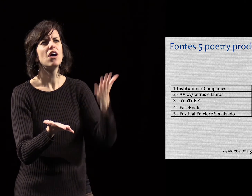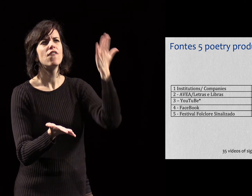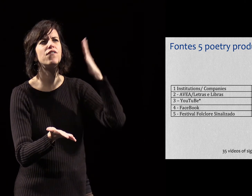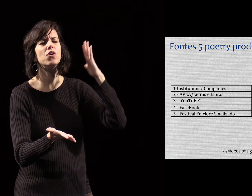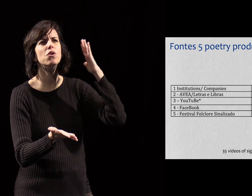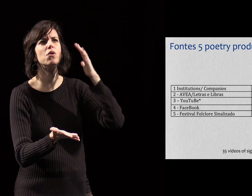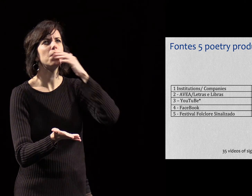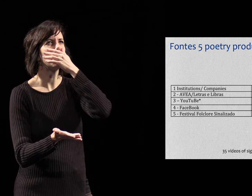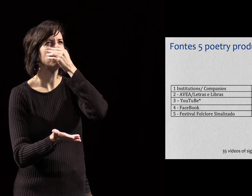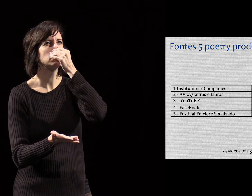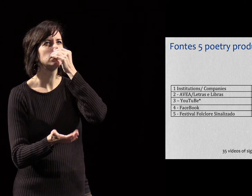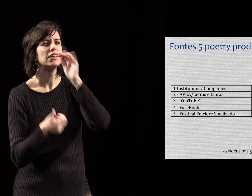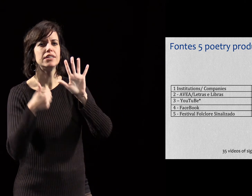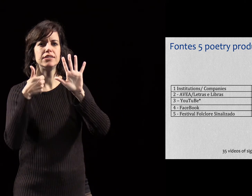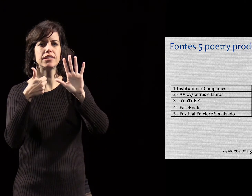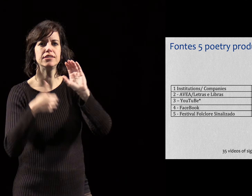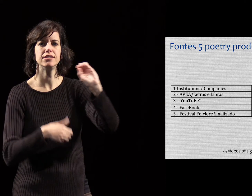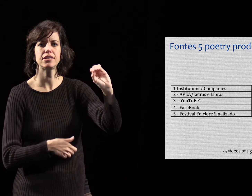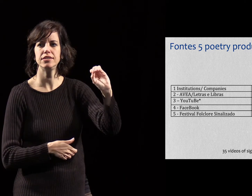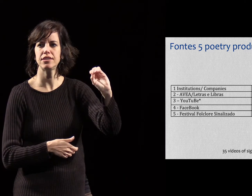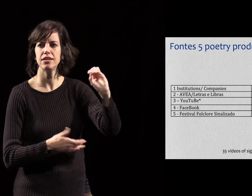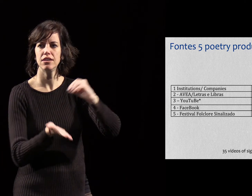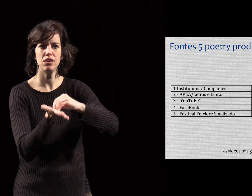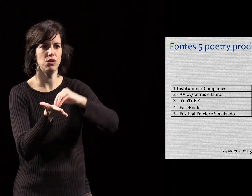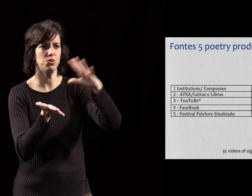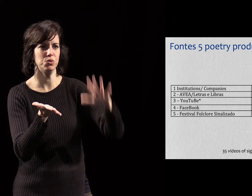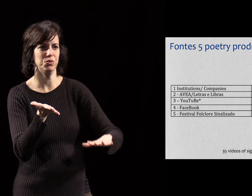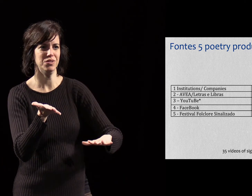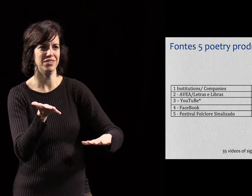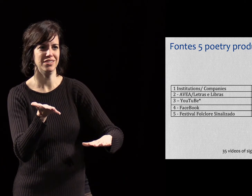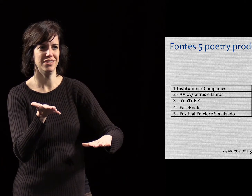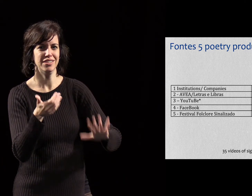And back at the beginning of that program, there were 60 students.